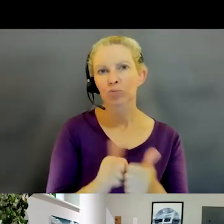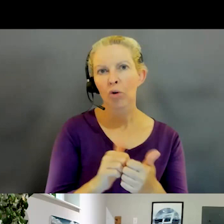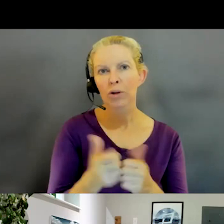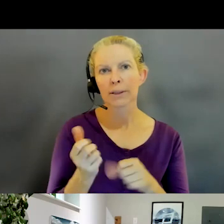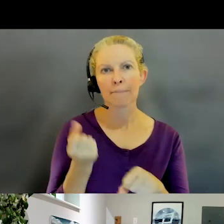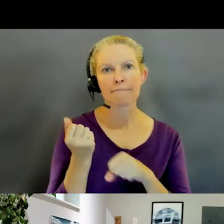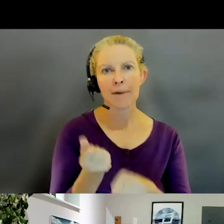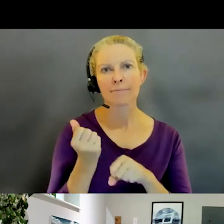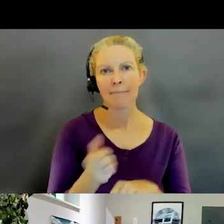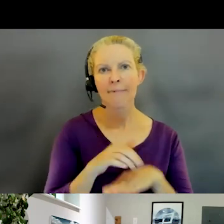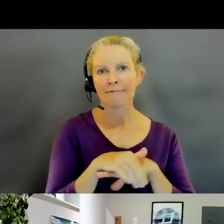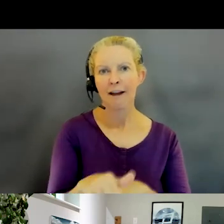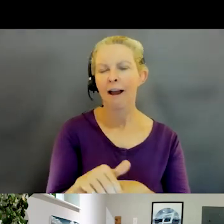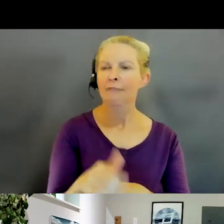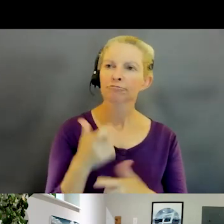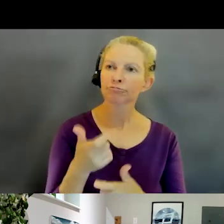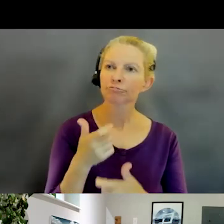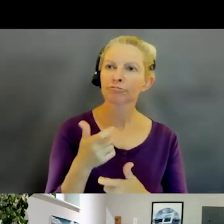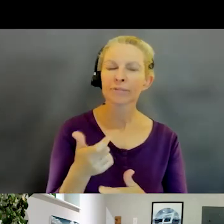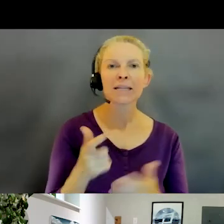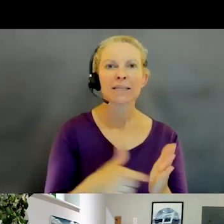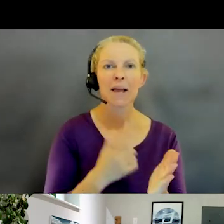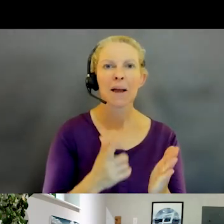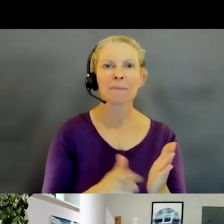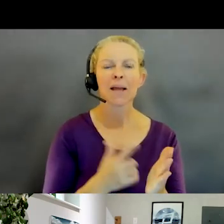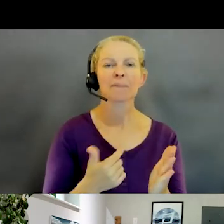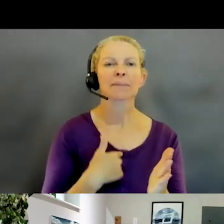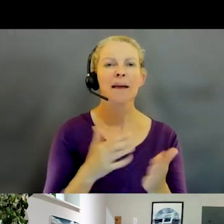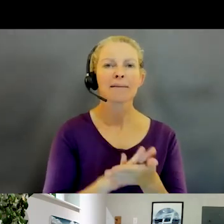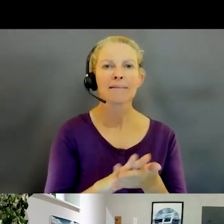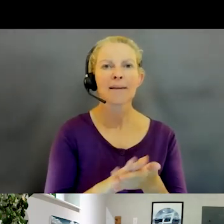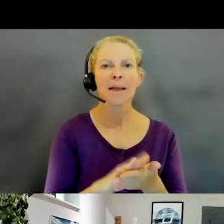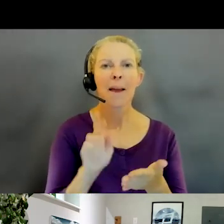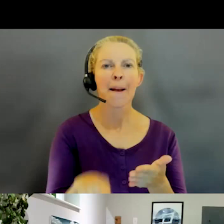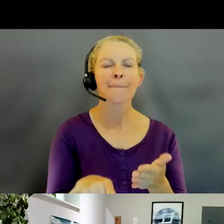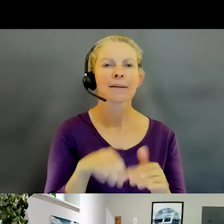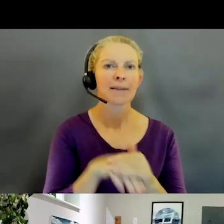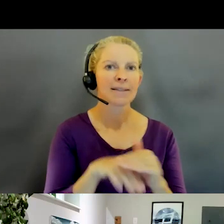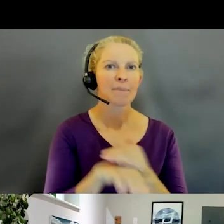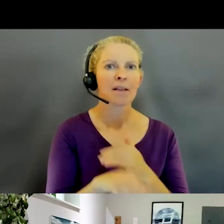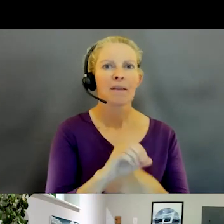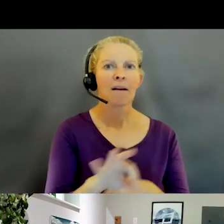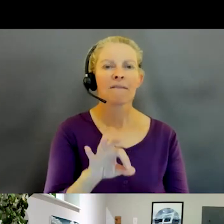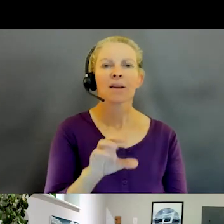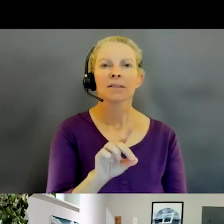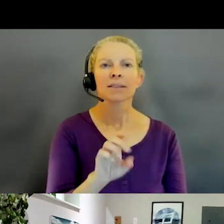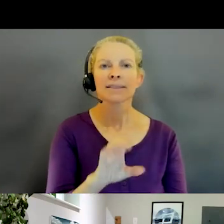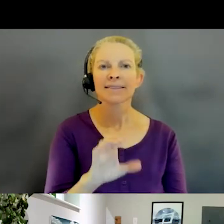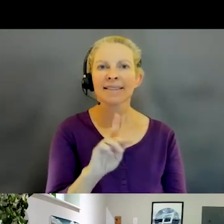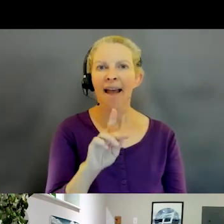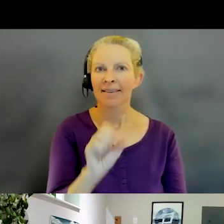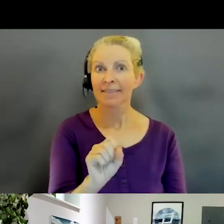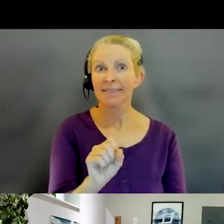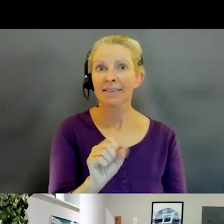accessibility of decks that are going to be going out, and I was shocked the other day,